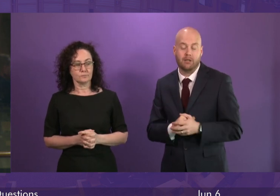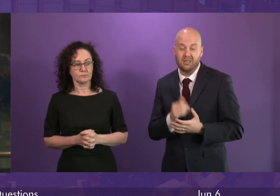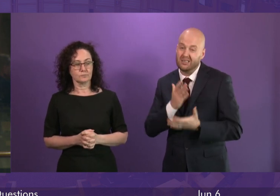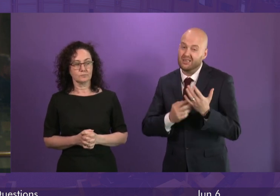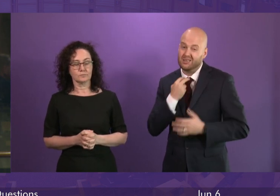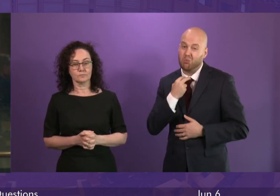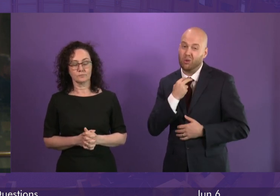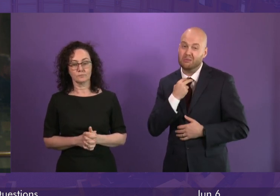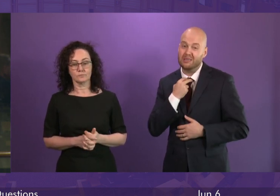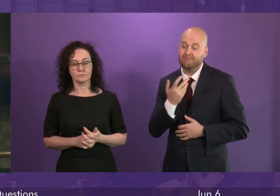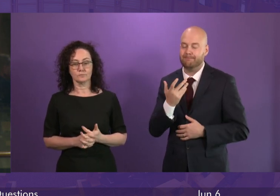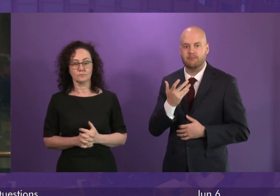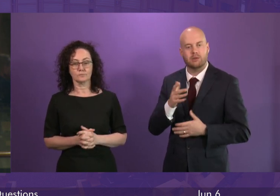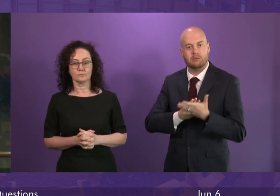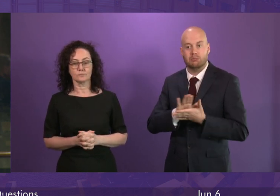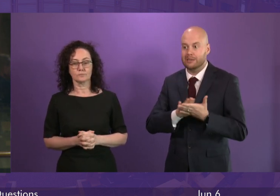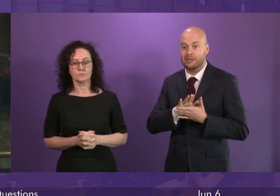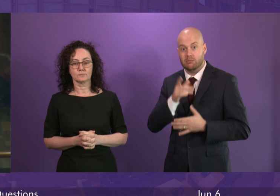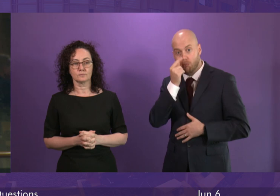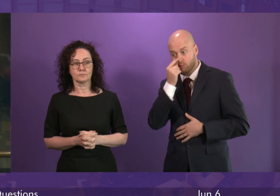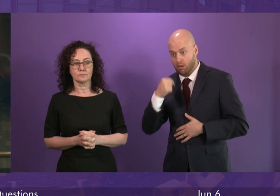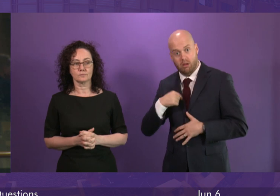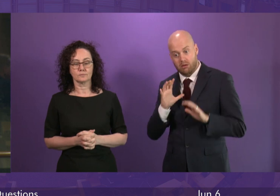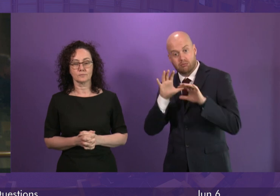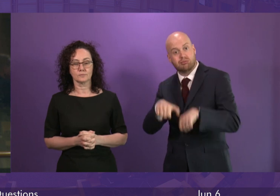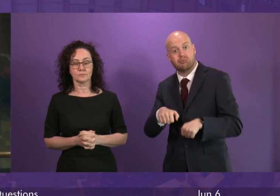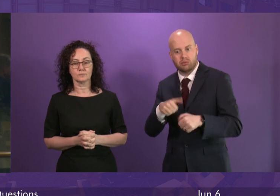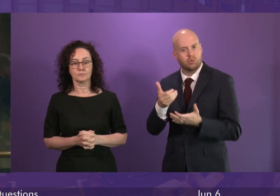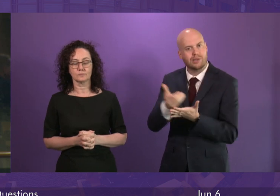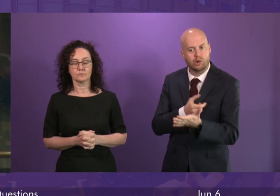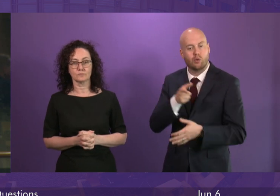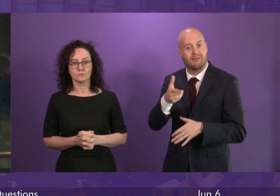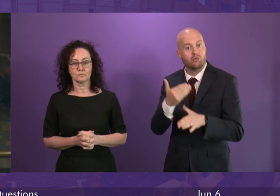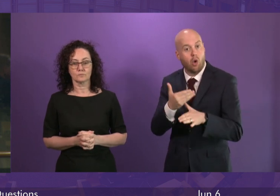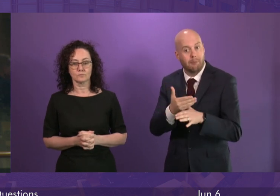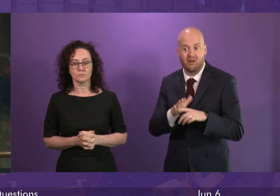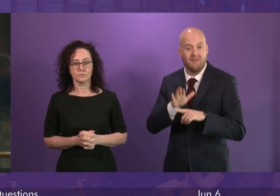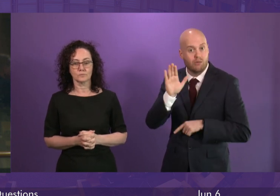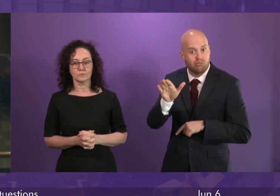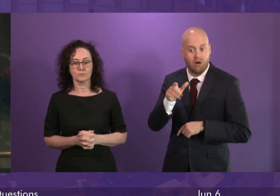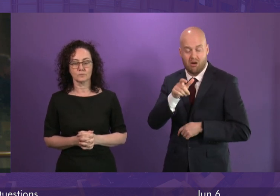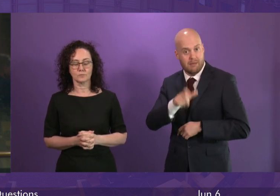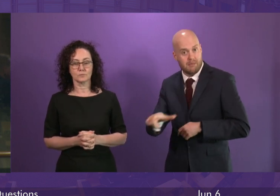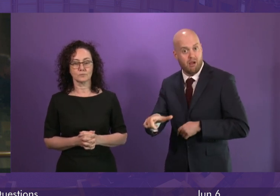as a potential means of securing the future of the business and the workforce. I plan to meet management tomorrow. I understand that the Minister for Business, Fair Work